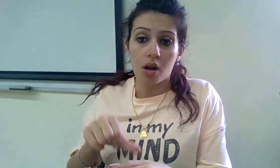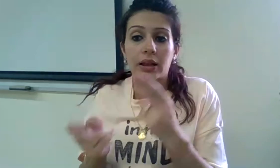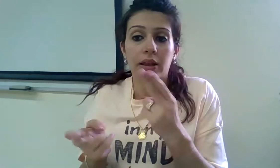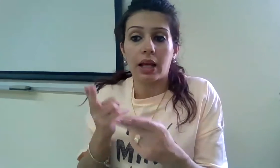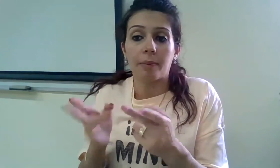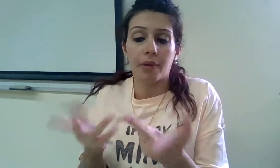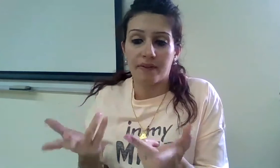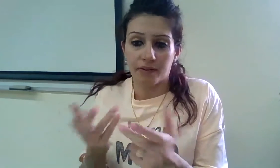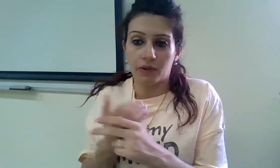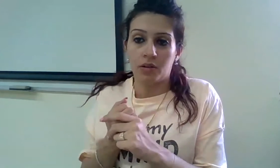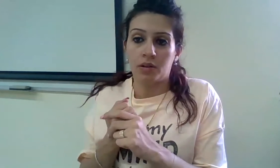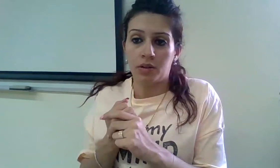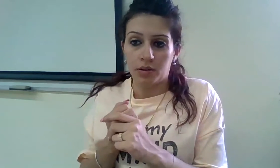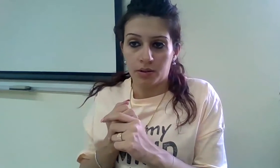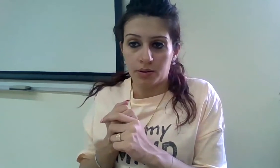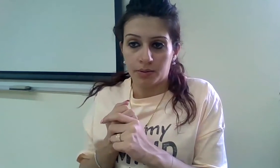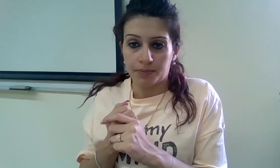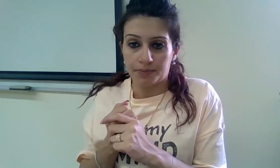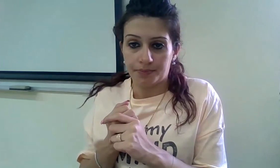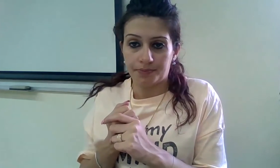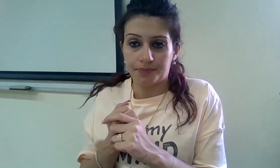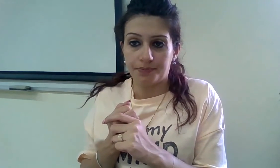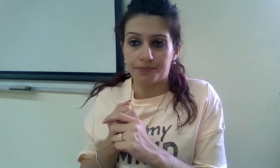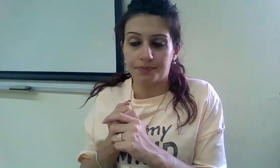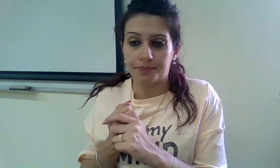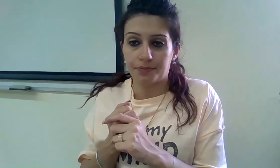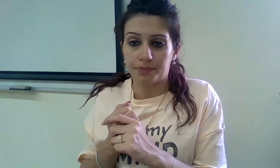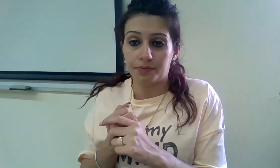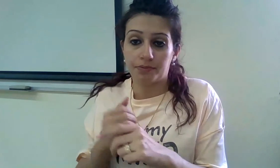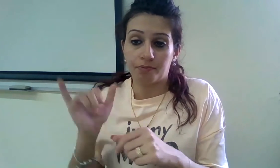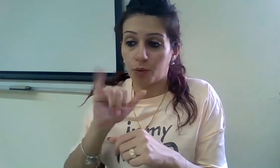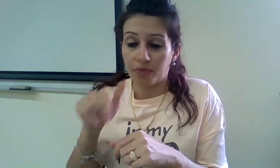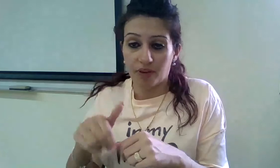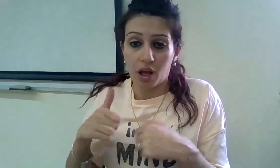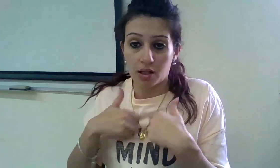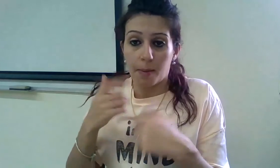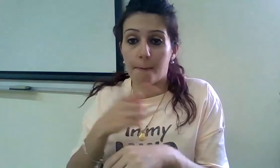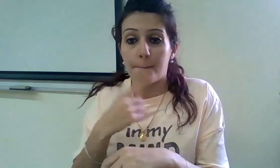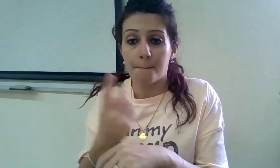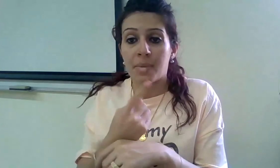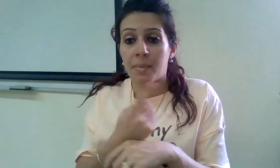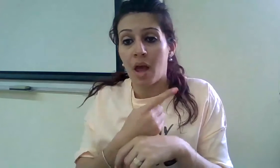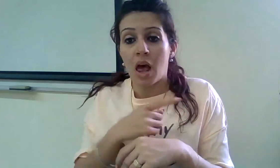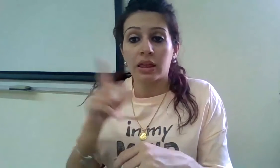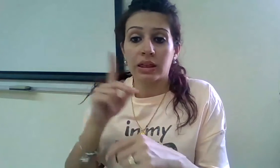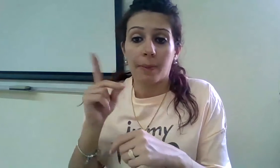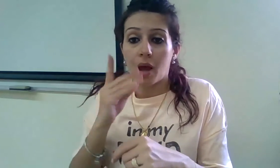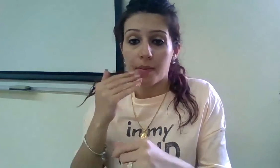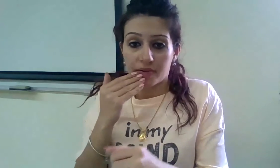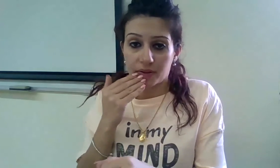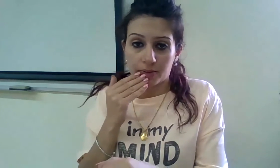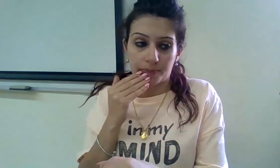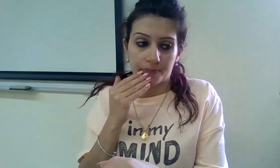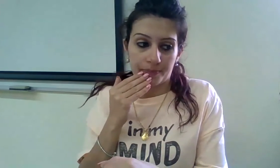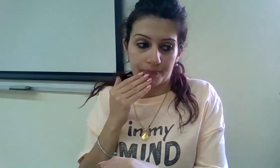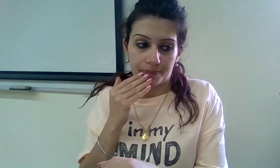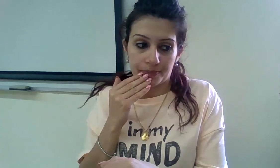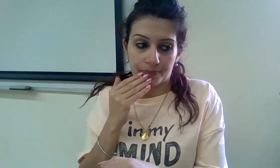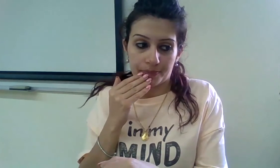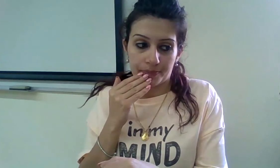To teach their kids at home. So, which means that we translate,